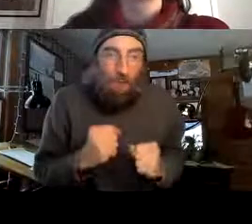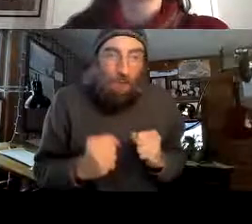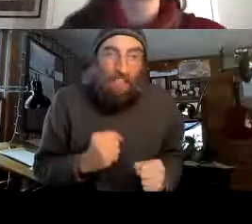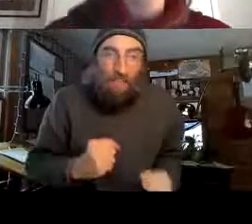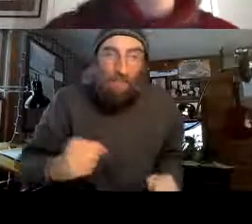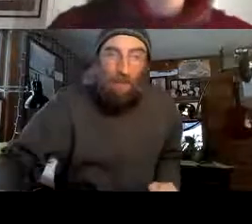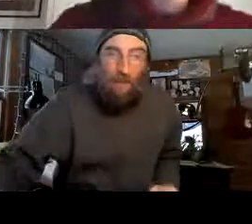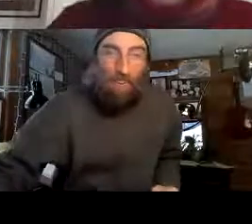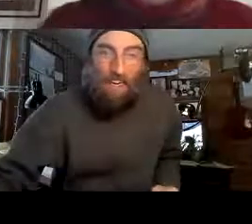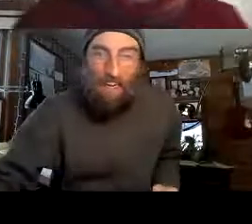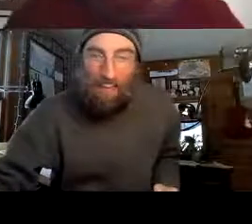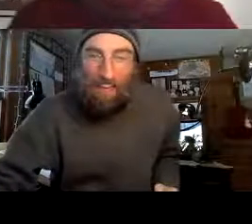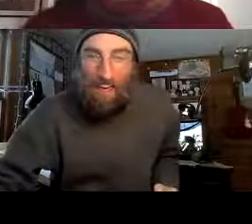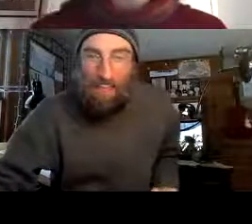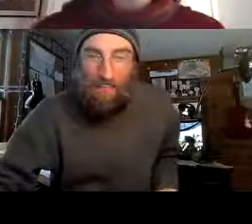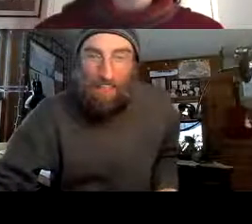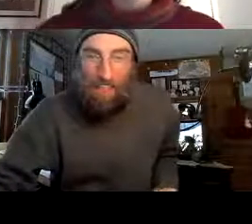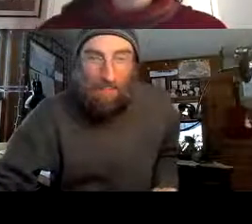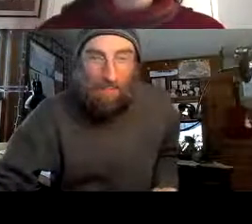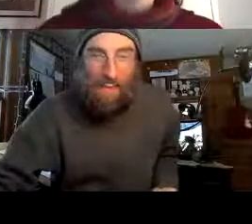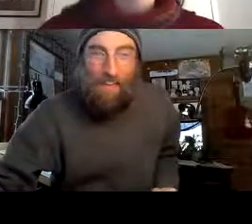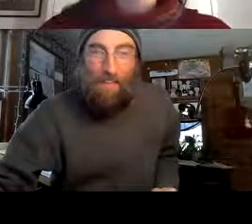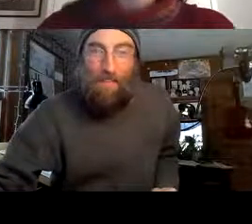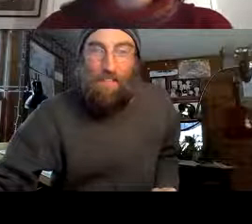like: Oh, please choose my writing exercise, please choose!